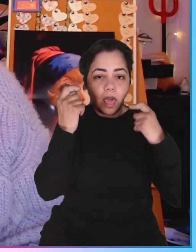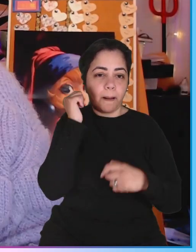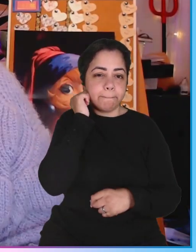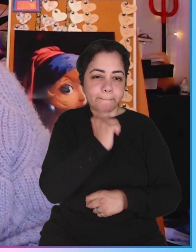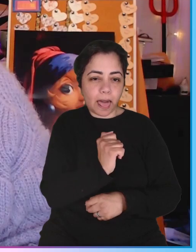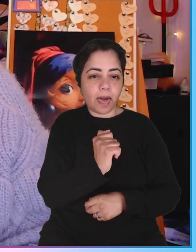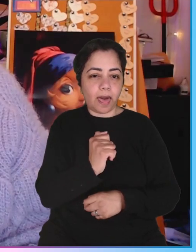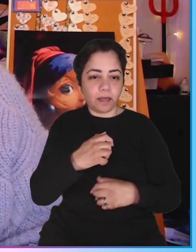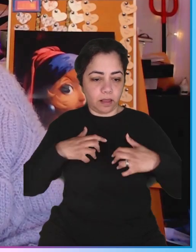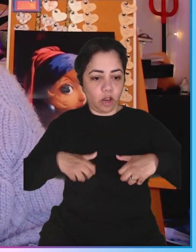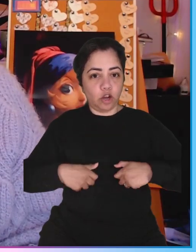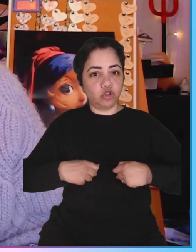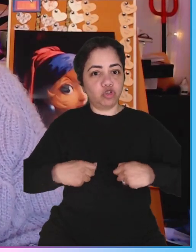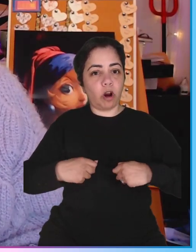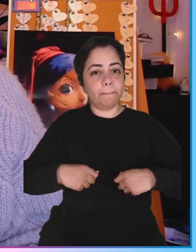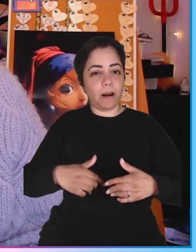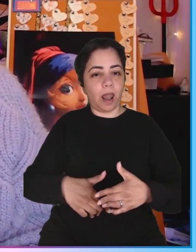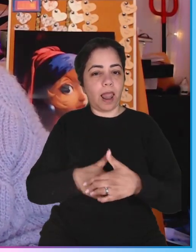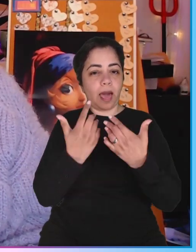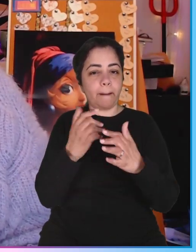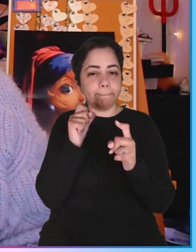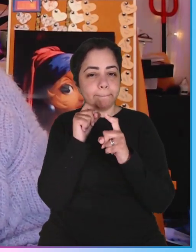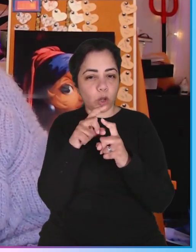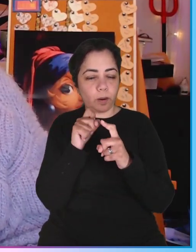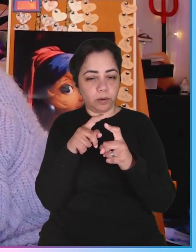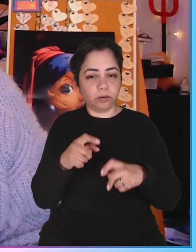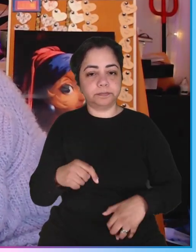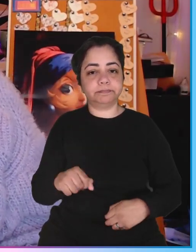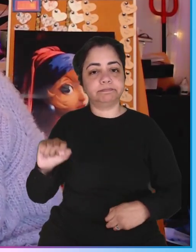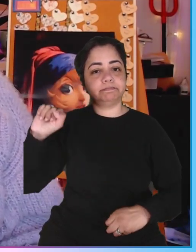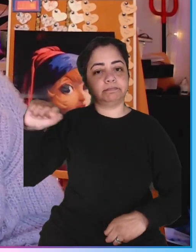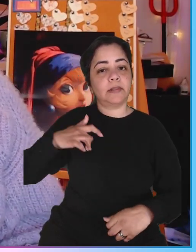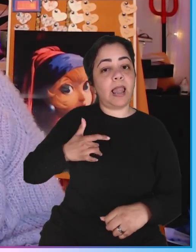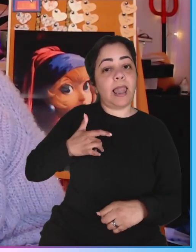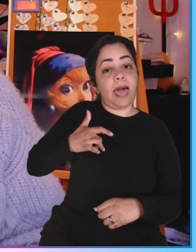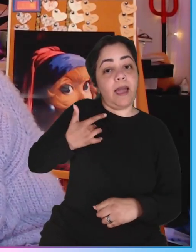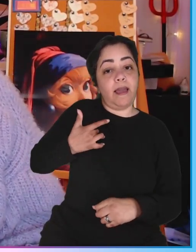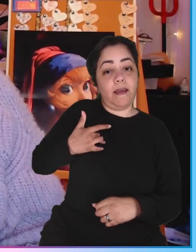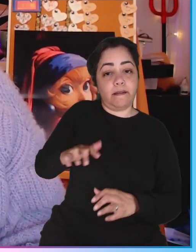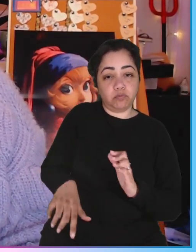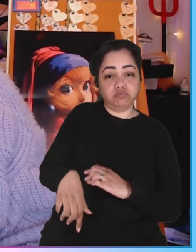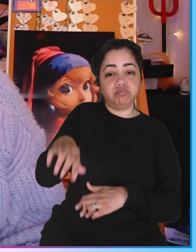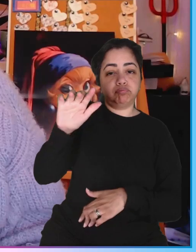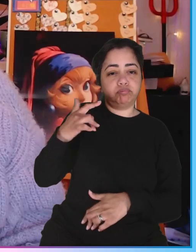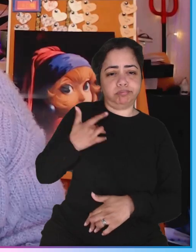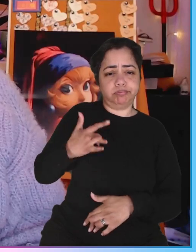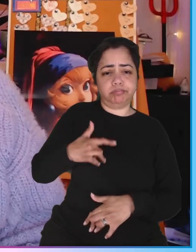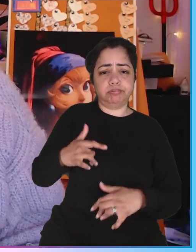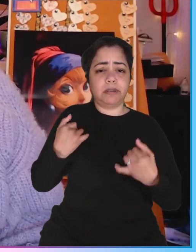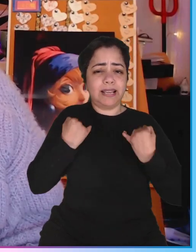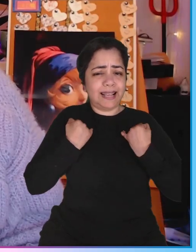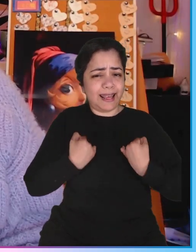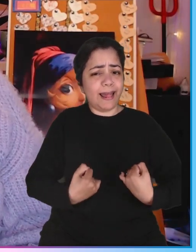I have been ill my whole life and due to this accessibility is something that is really dear to my heart.